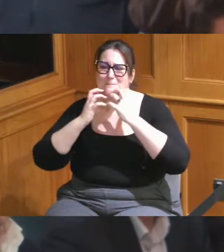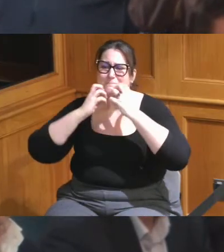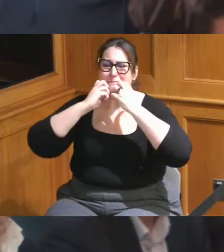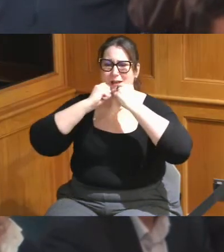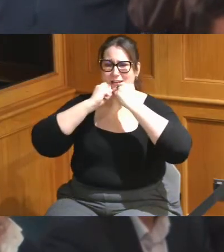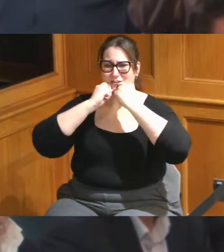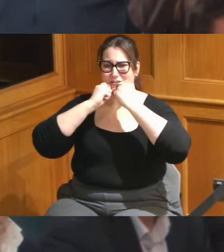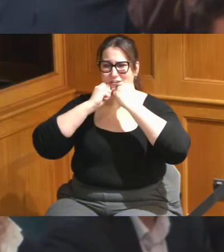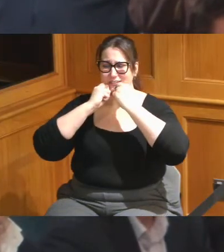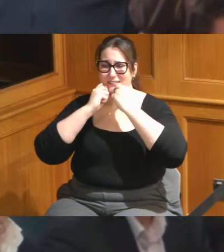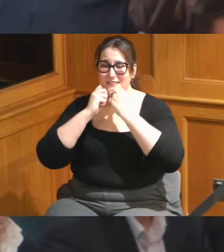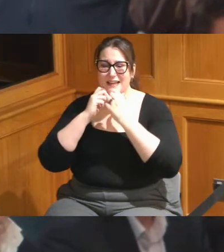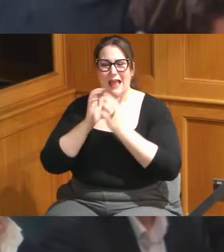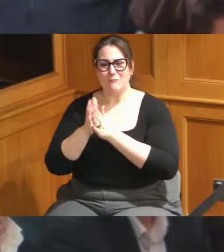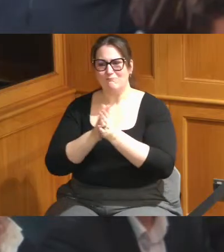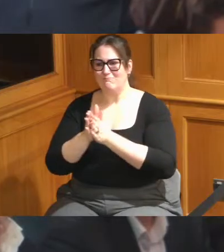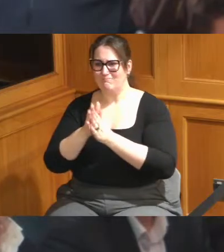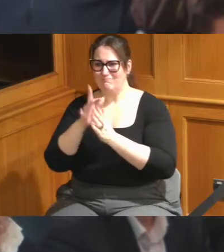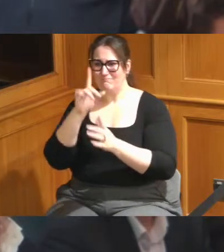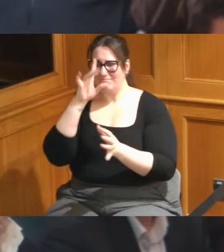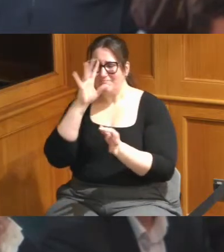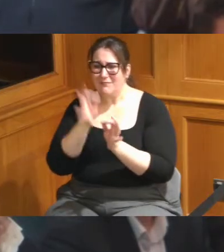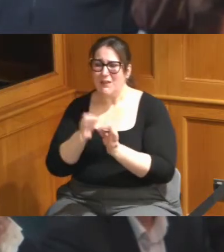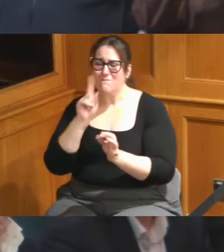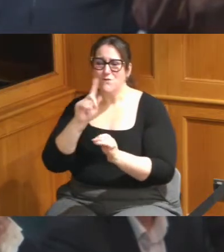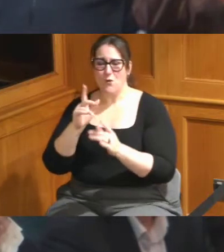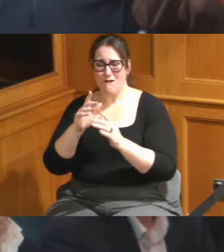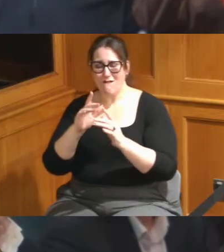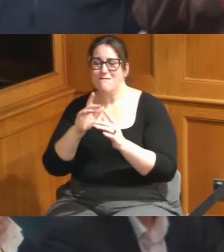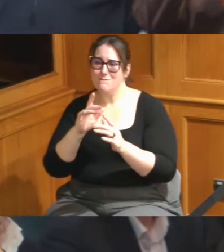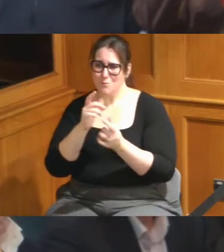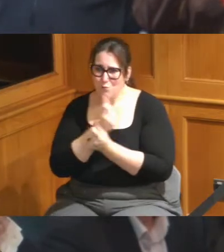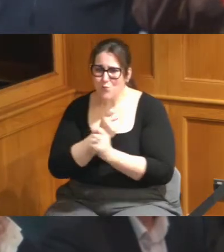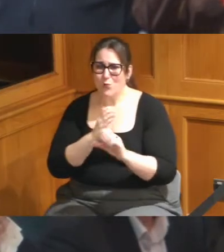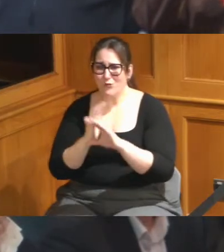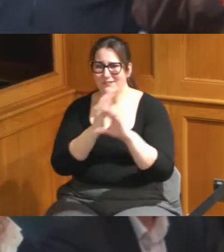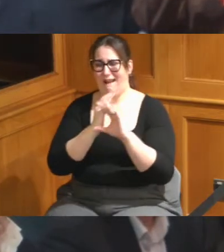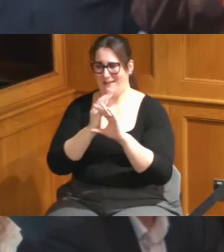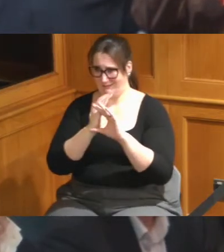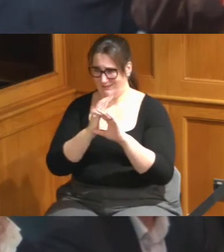and a steadfast commitment to protecting our community. And whereas for many years,